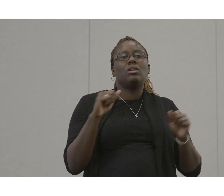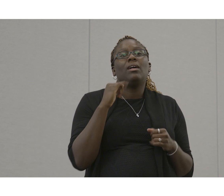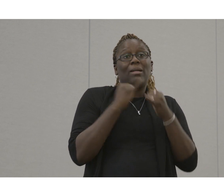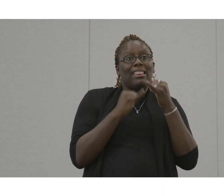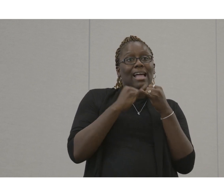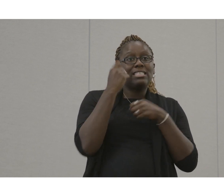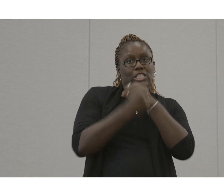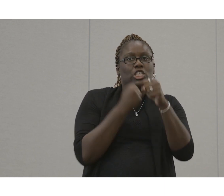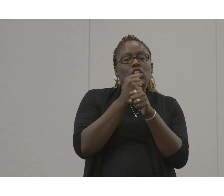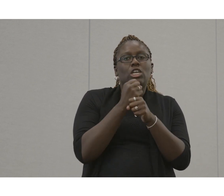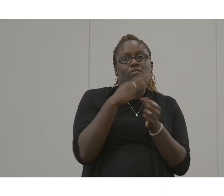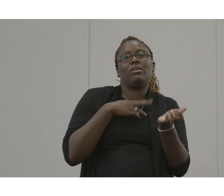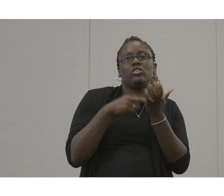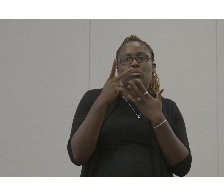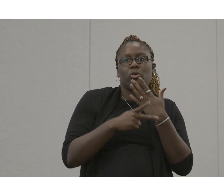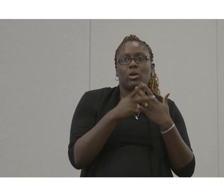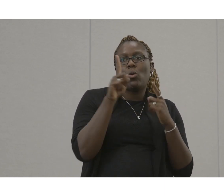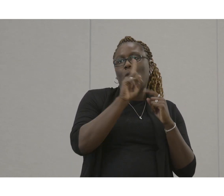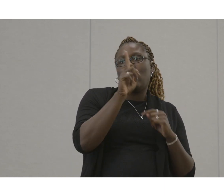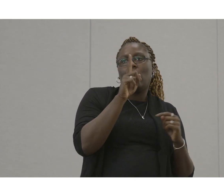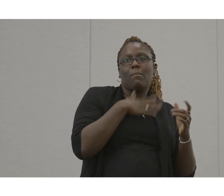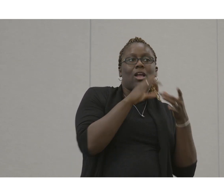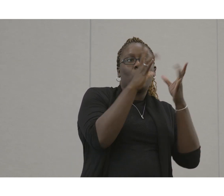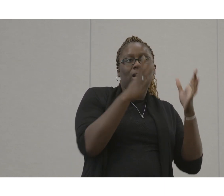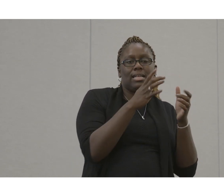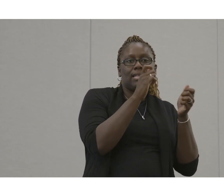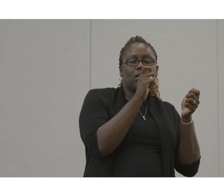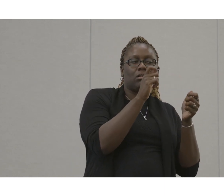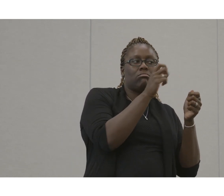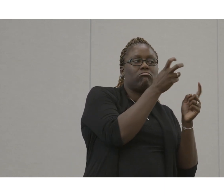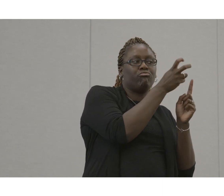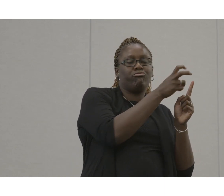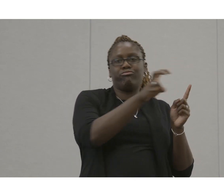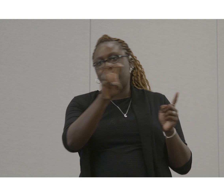The last year of my nursing program is when the accommodations coordinator transitioned to a new position.